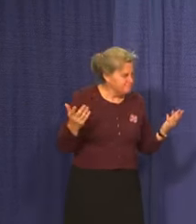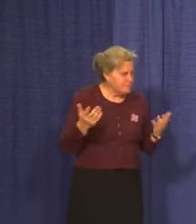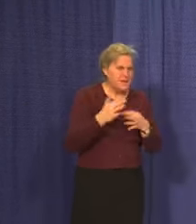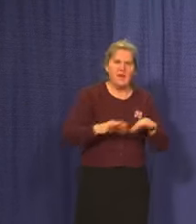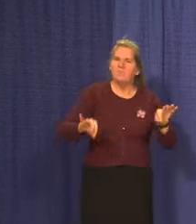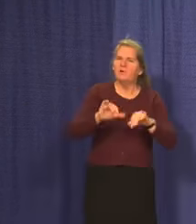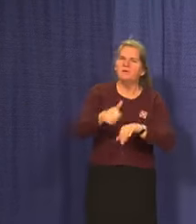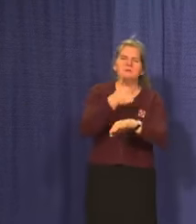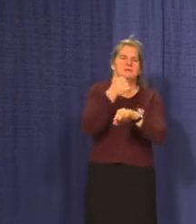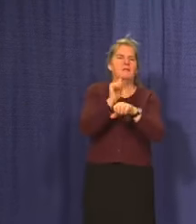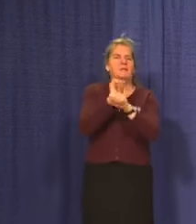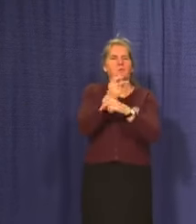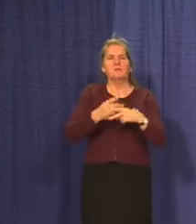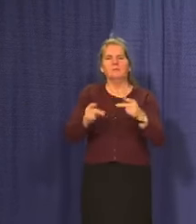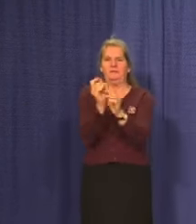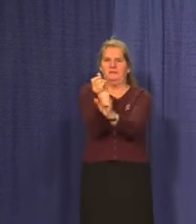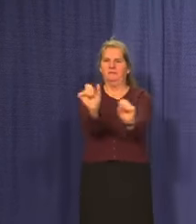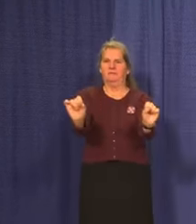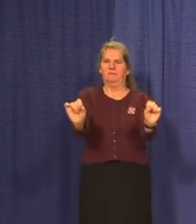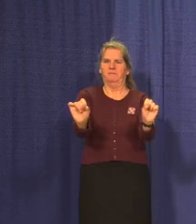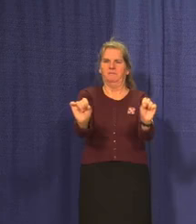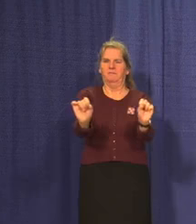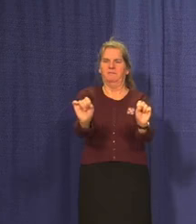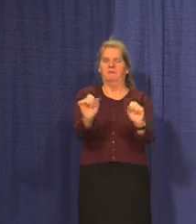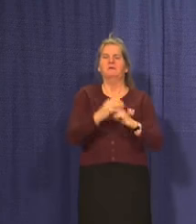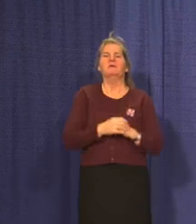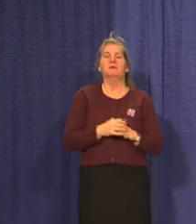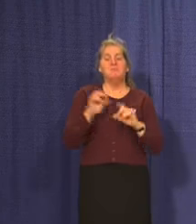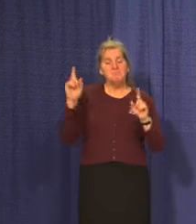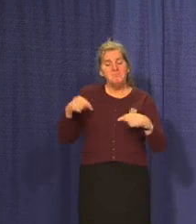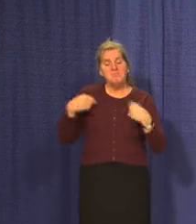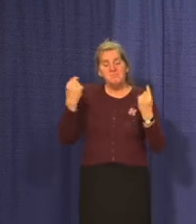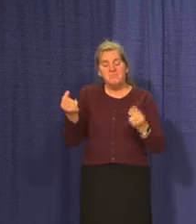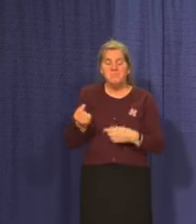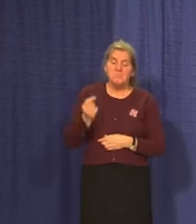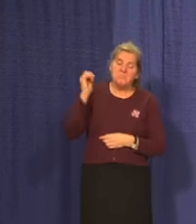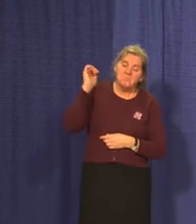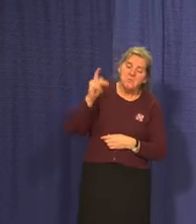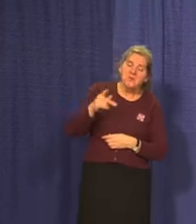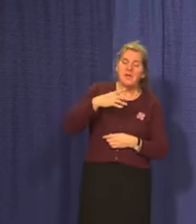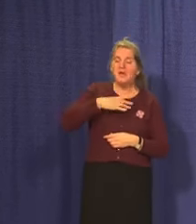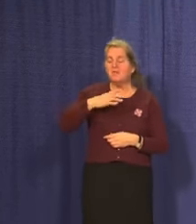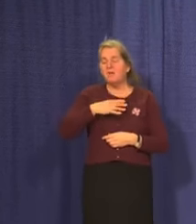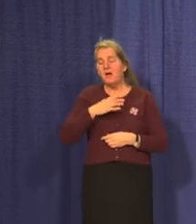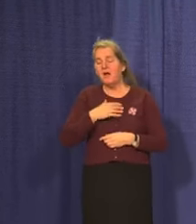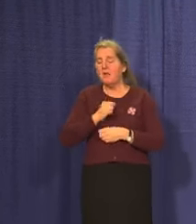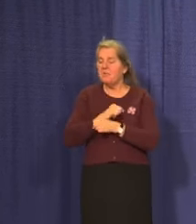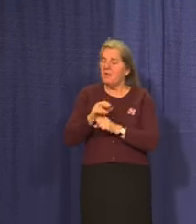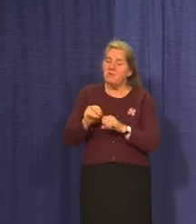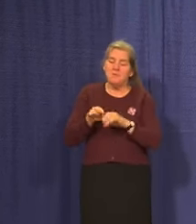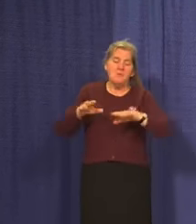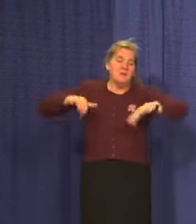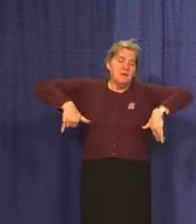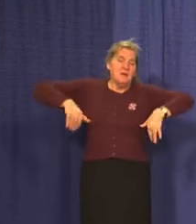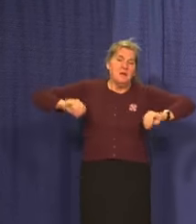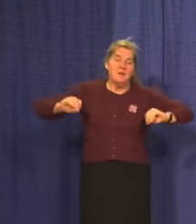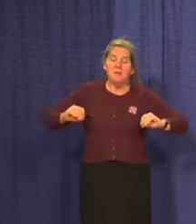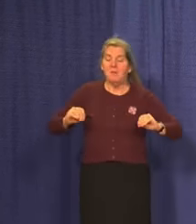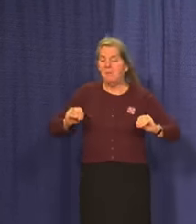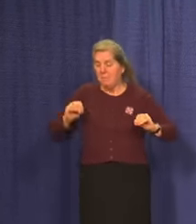TRANSMISSION. IF YOU HAVE GOTTEN AWAY WITH IT SO FAR, YOUR TIME MAY SHORTLY BE UP. THE NEXT TIME YOU